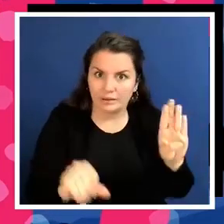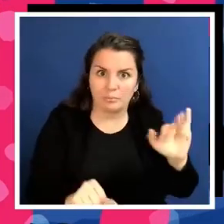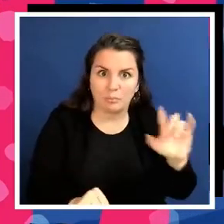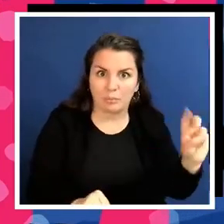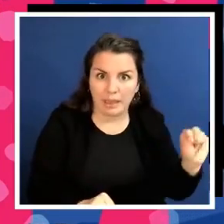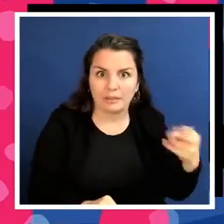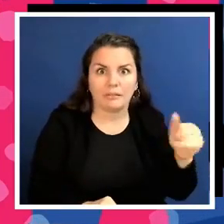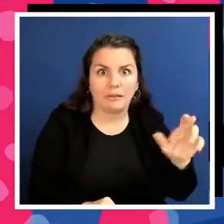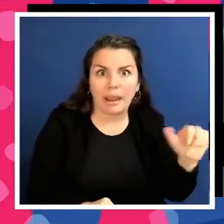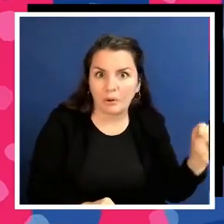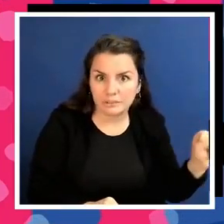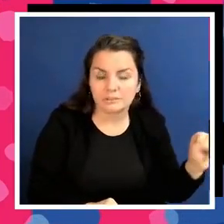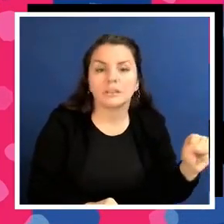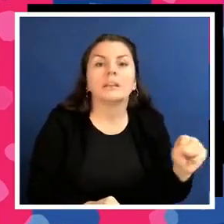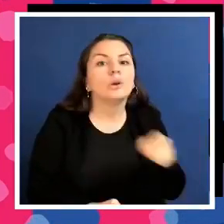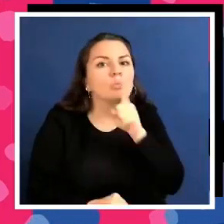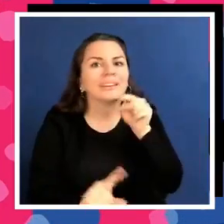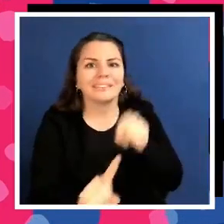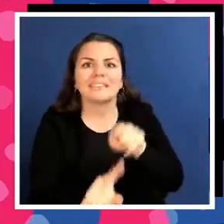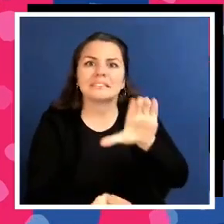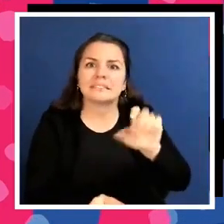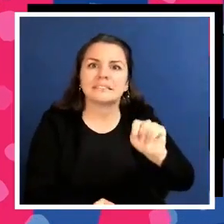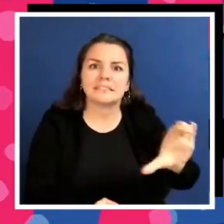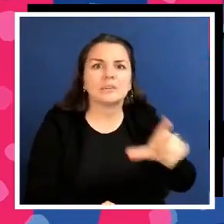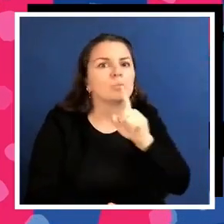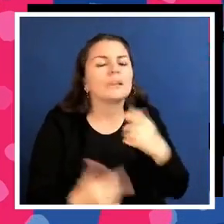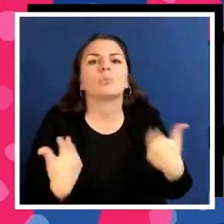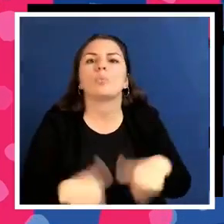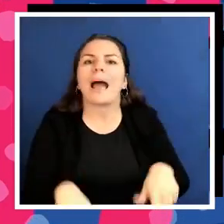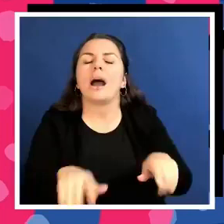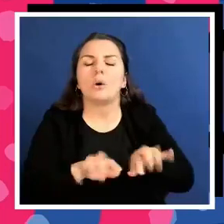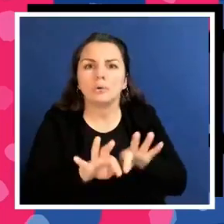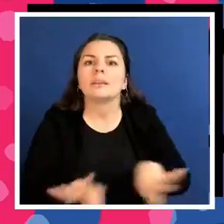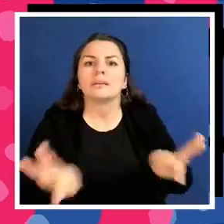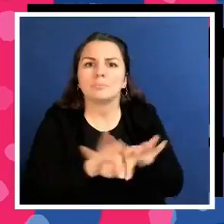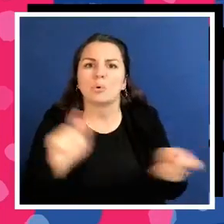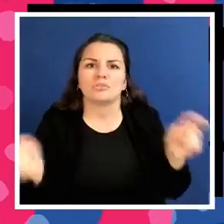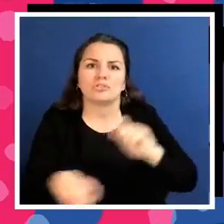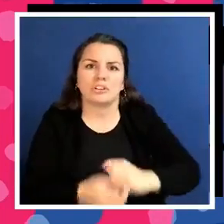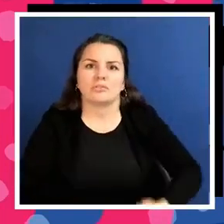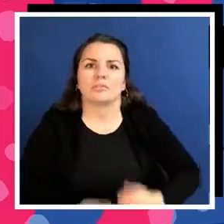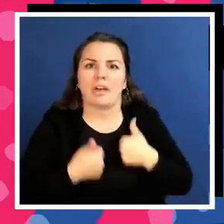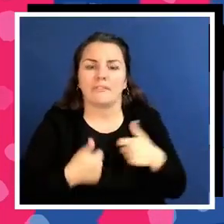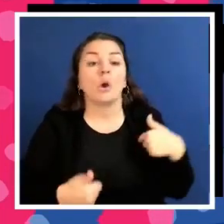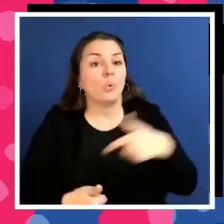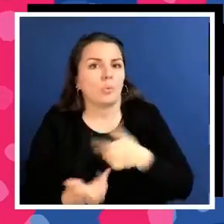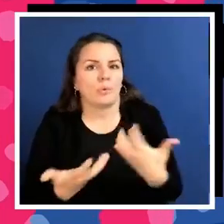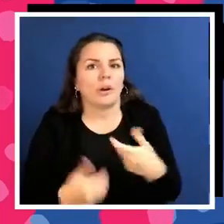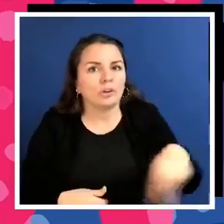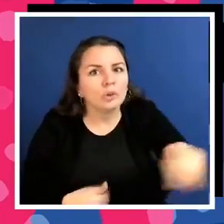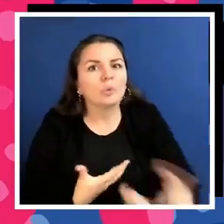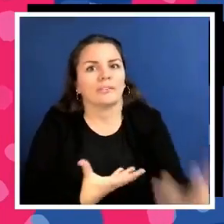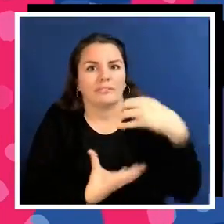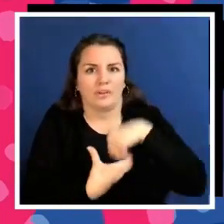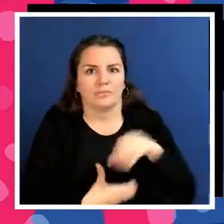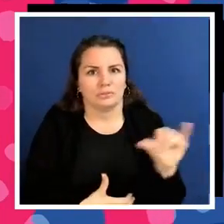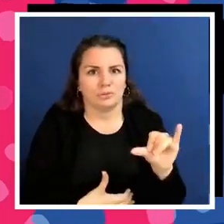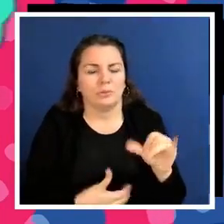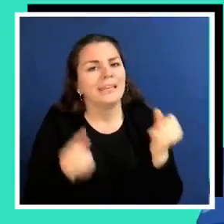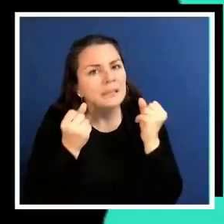AROUND THE EDGES.